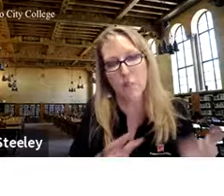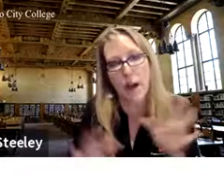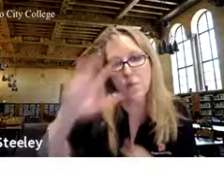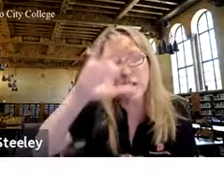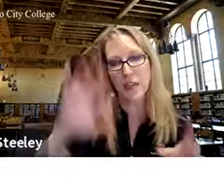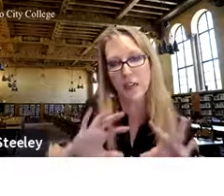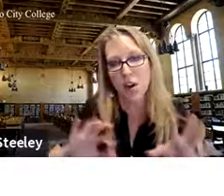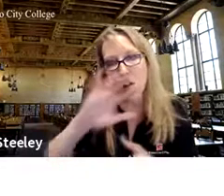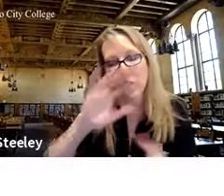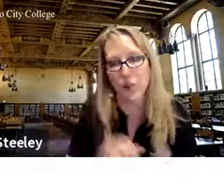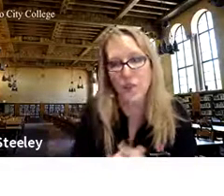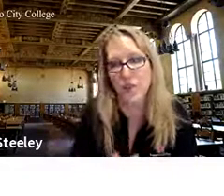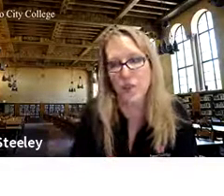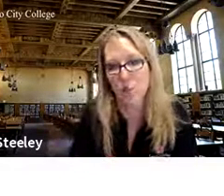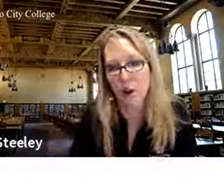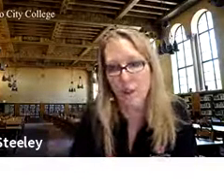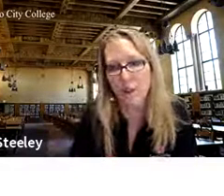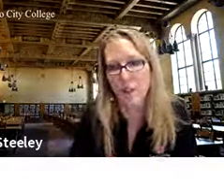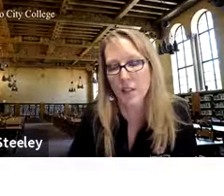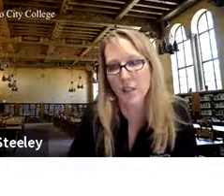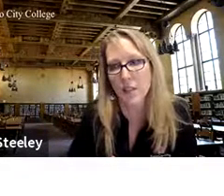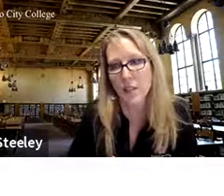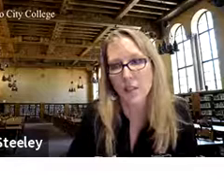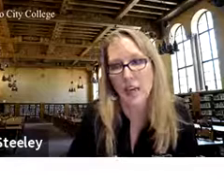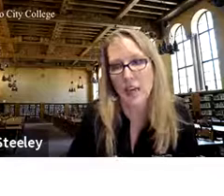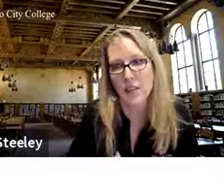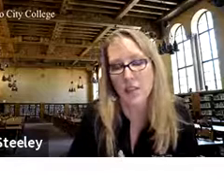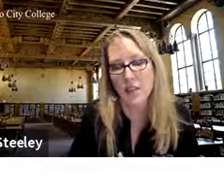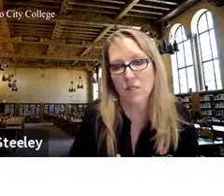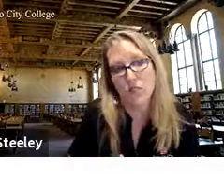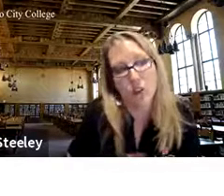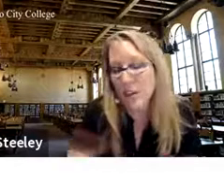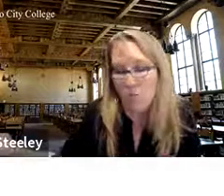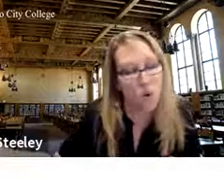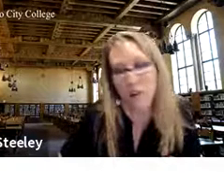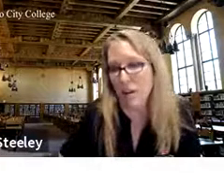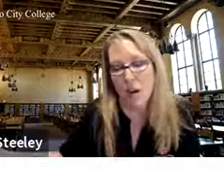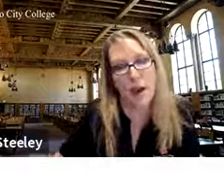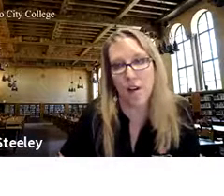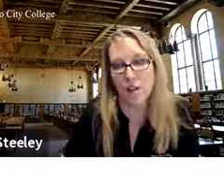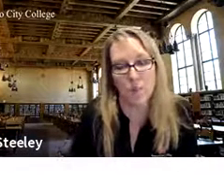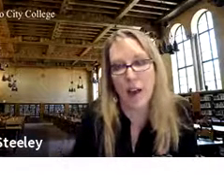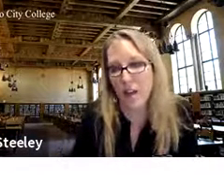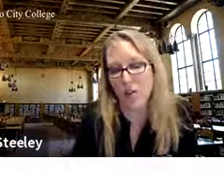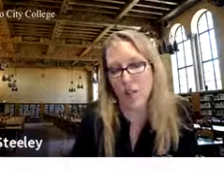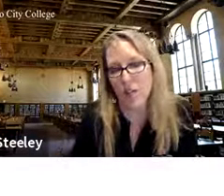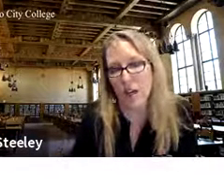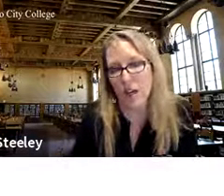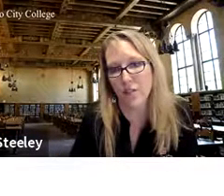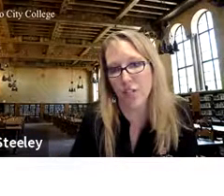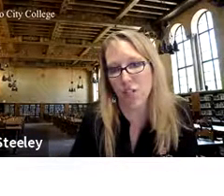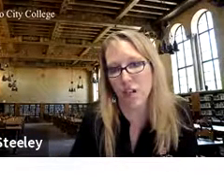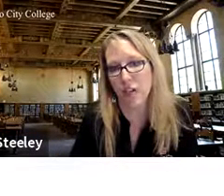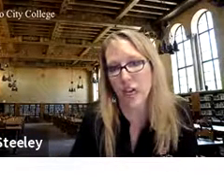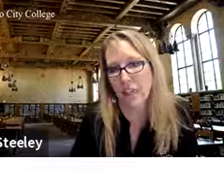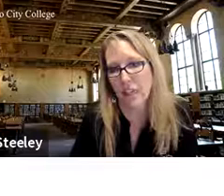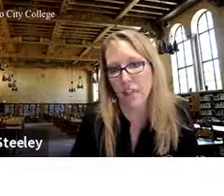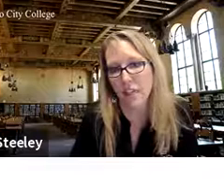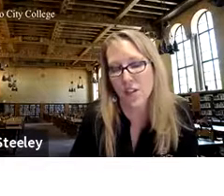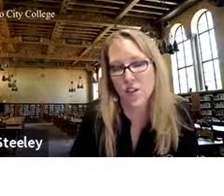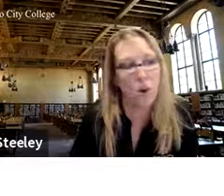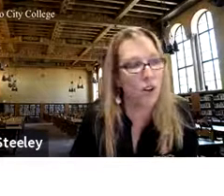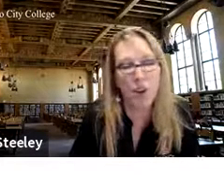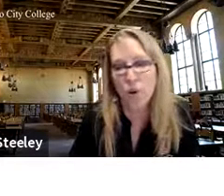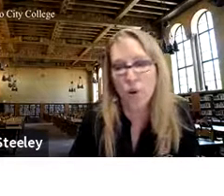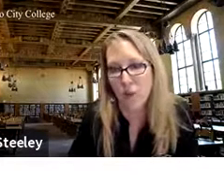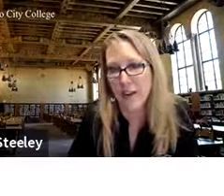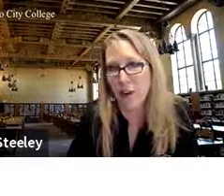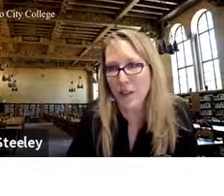about bringing in all of those different parts. And learning more about the pedagogy of teaching online. You all know by now, it's